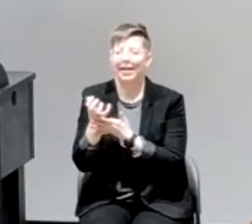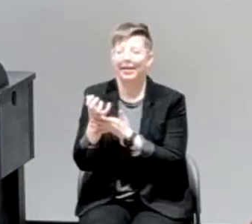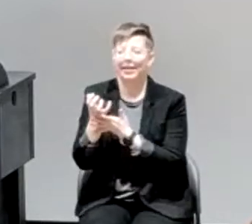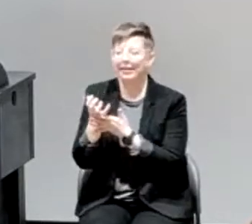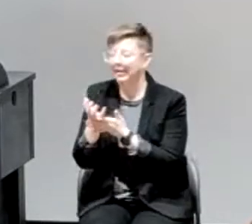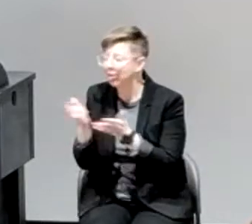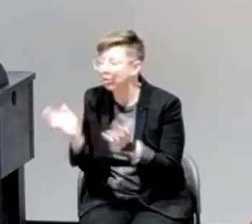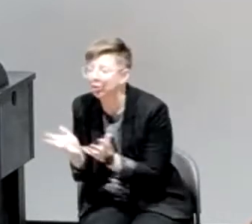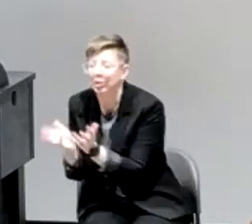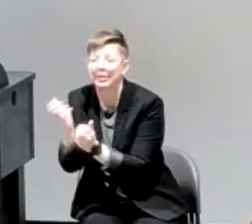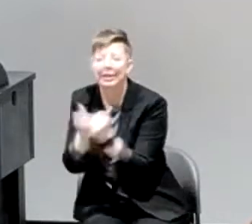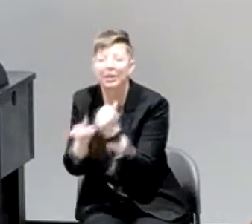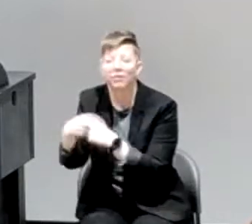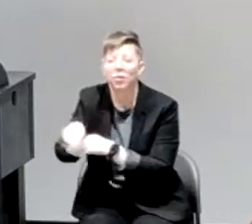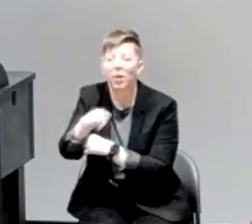Leaders, she's making the choice and she has the position.